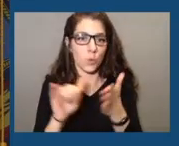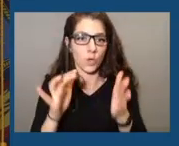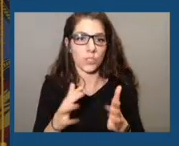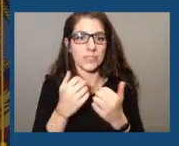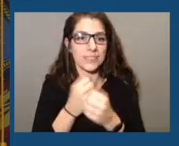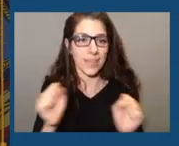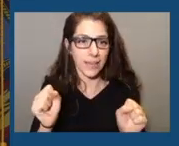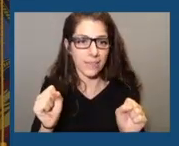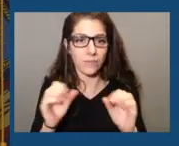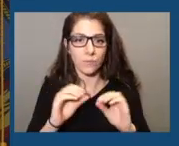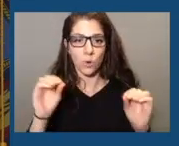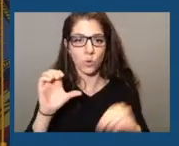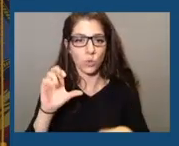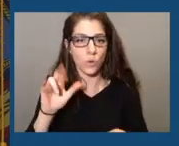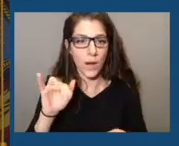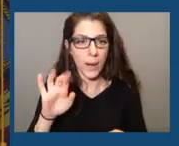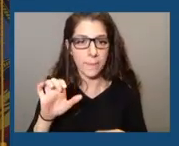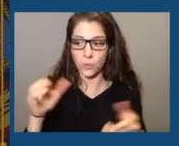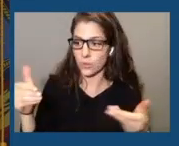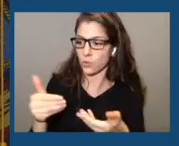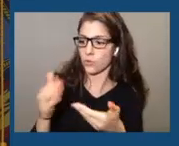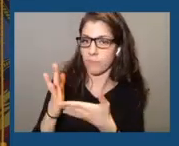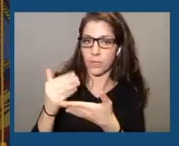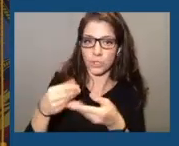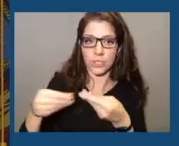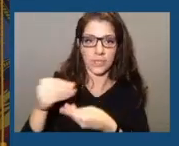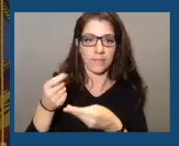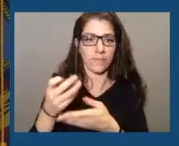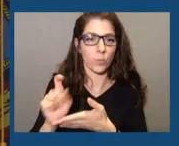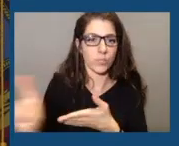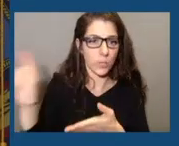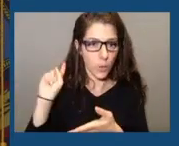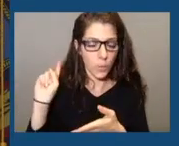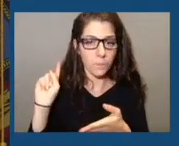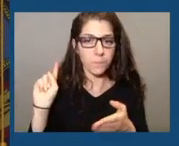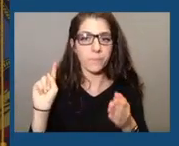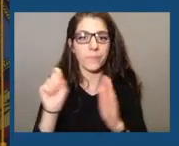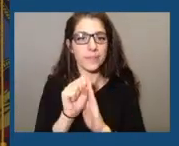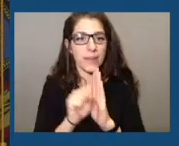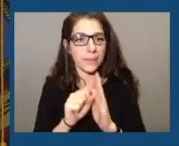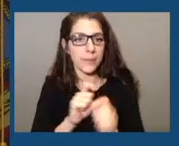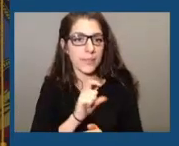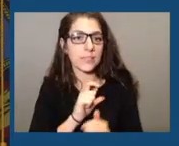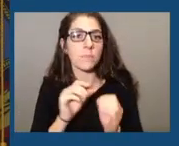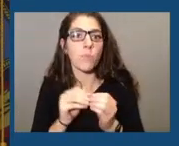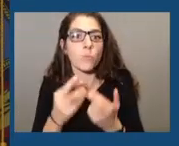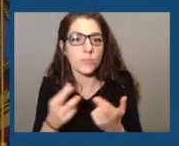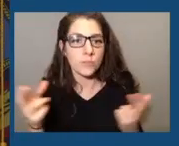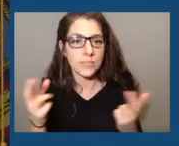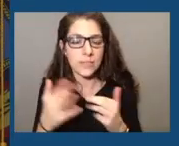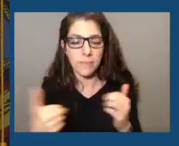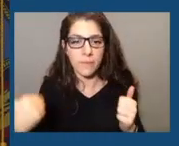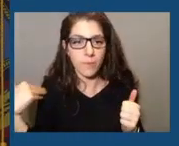So I introduced my budget just a couple of weeks ago. It gives the State police more resources than ever before to get the job done.